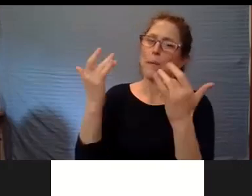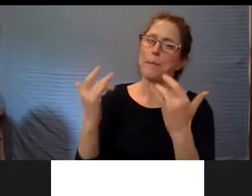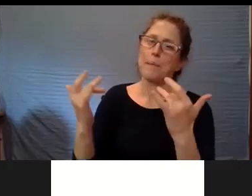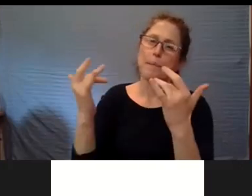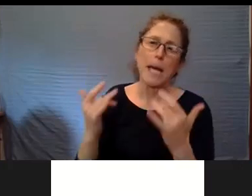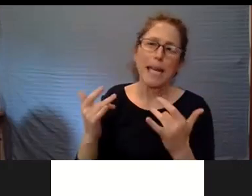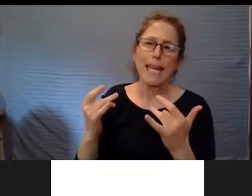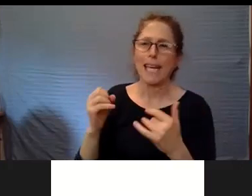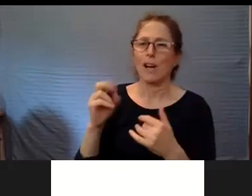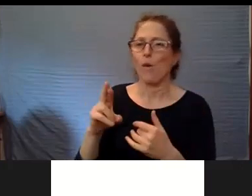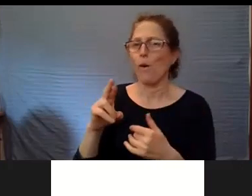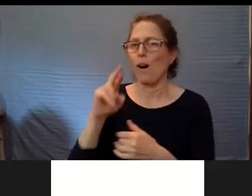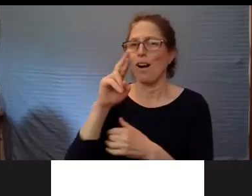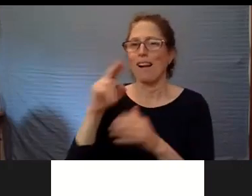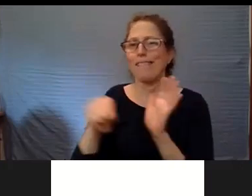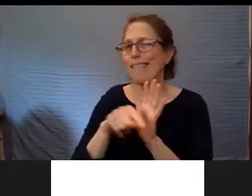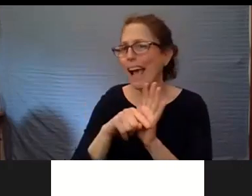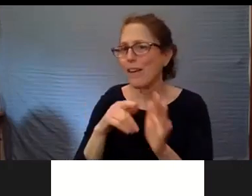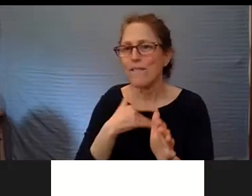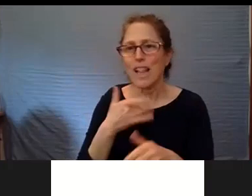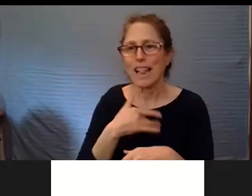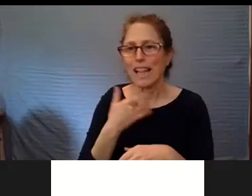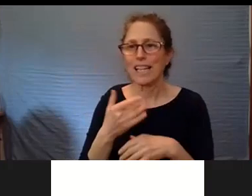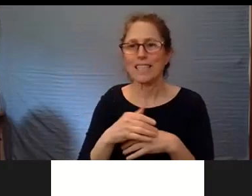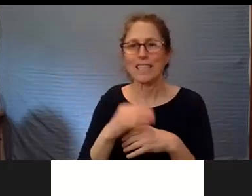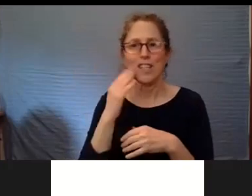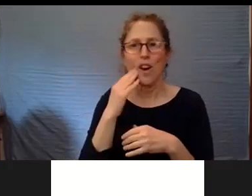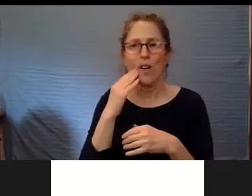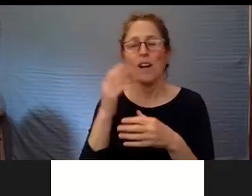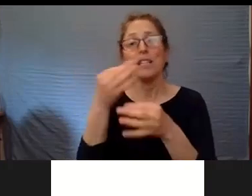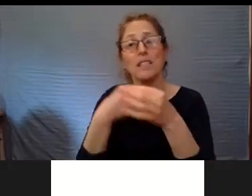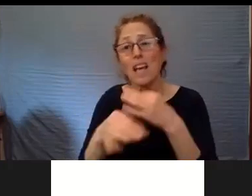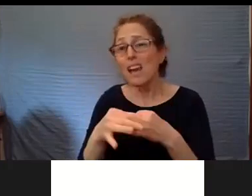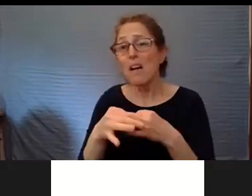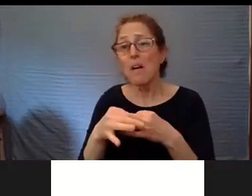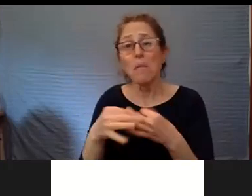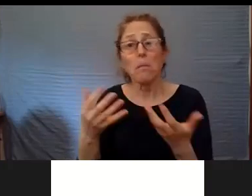or negative feelings rather than just being able to have some perspective.